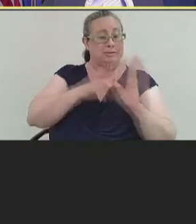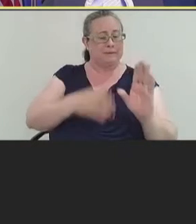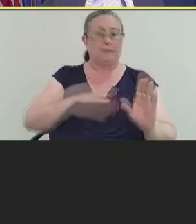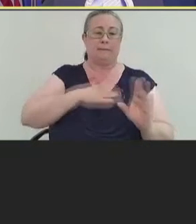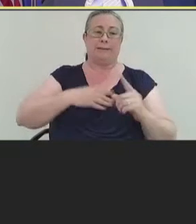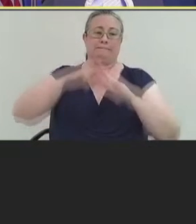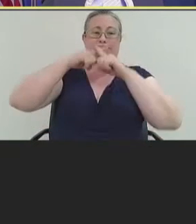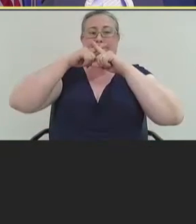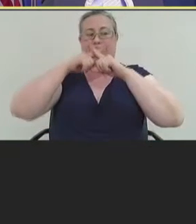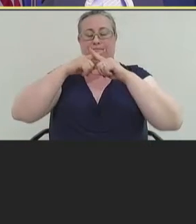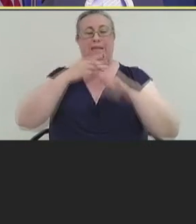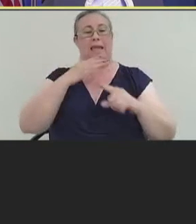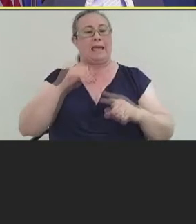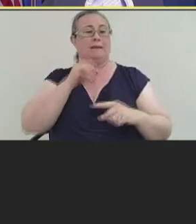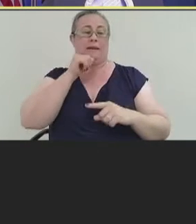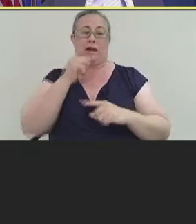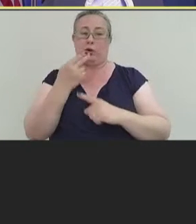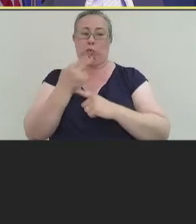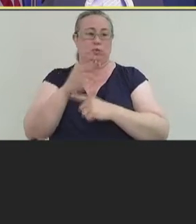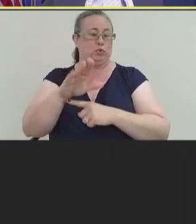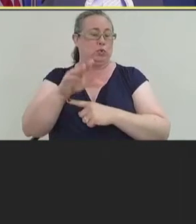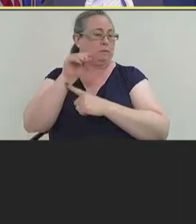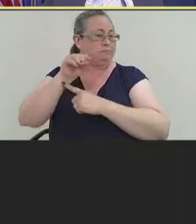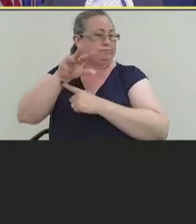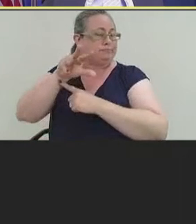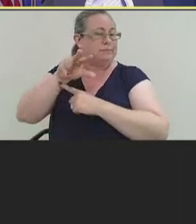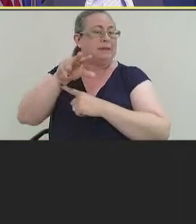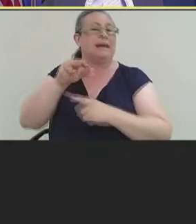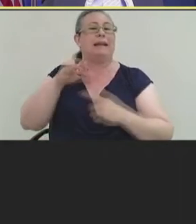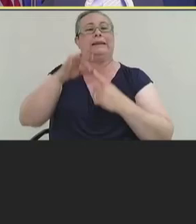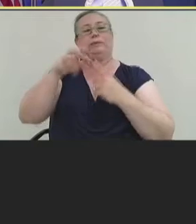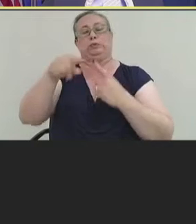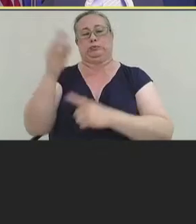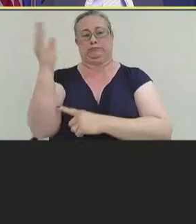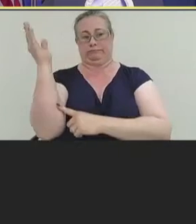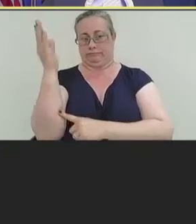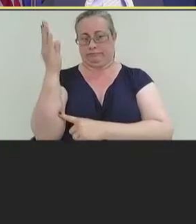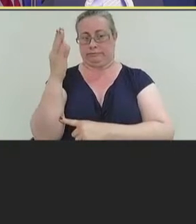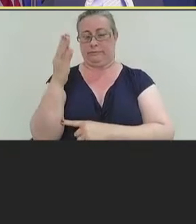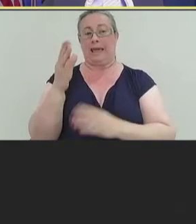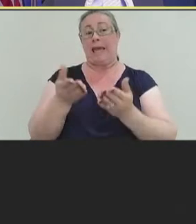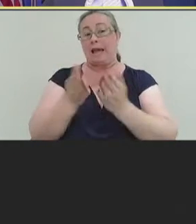not use your camera unless you're presenting, asking questions, or answering a question.